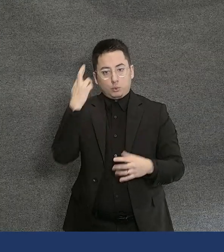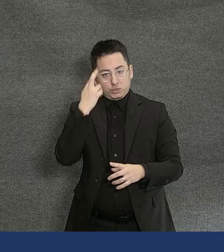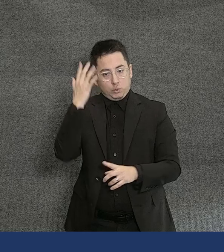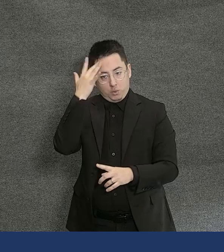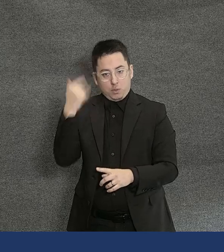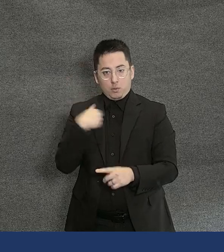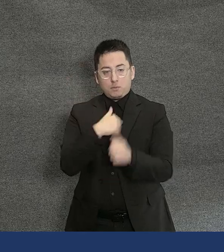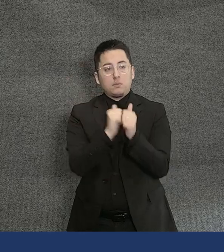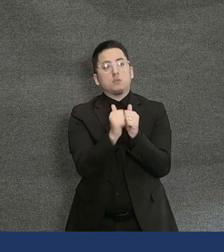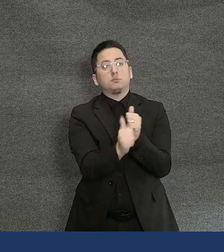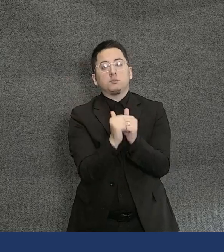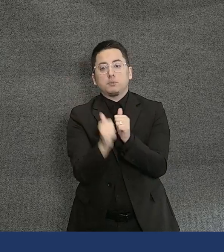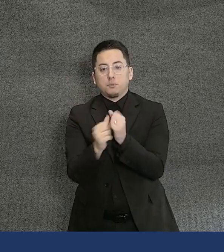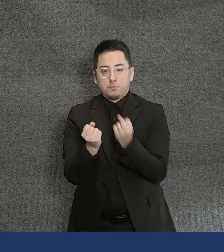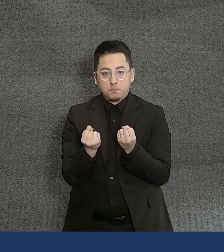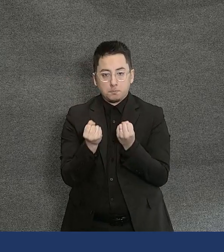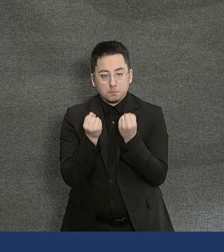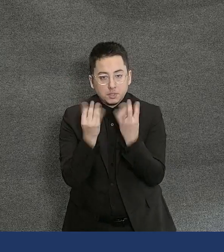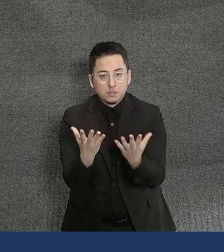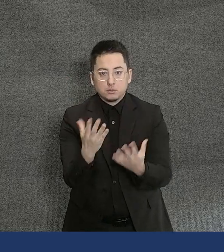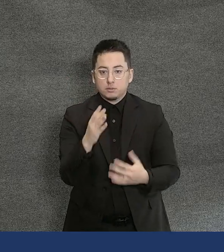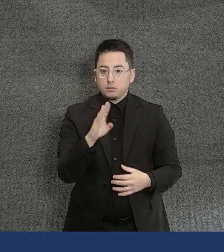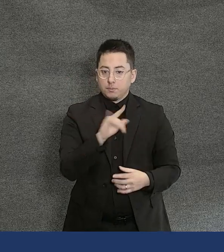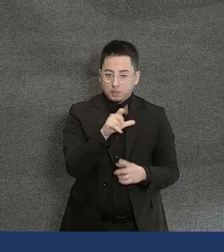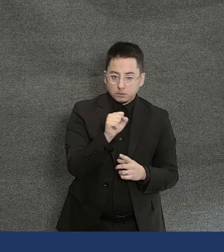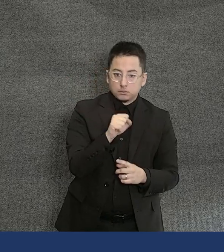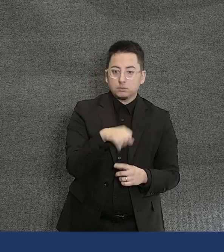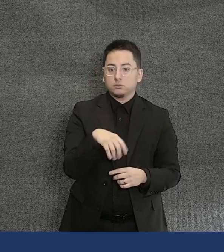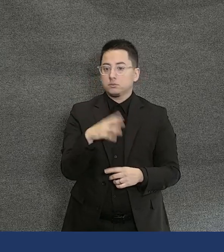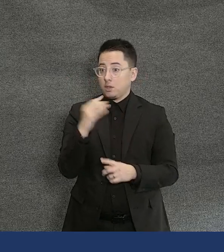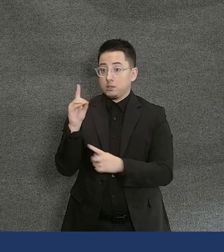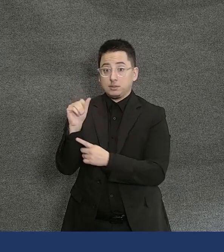that Damon and others had worked so hard for.